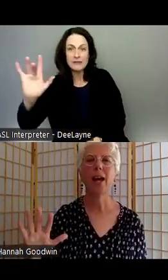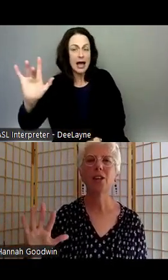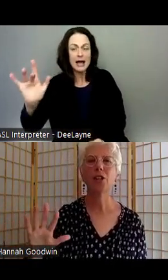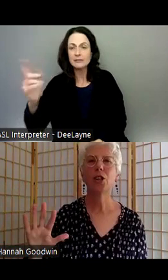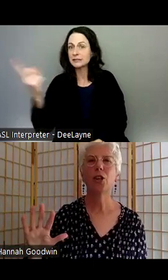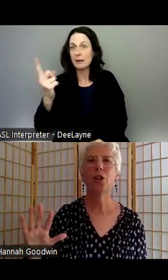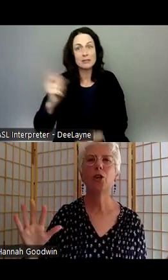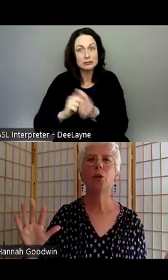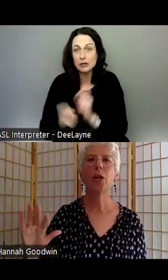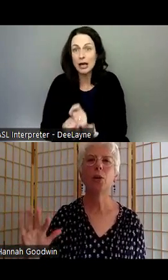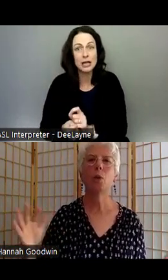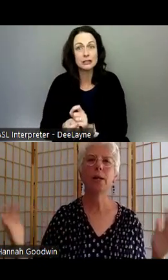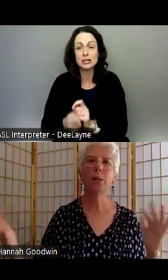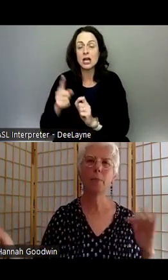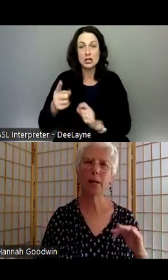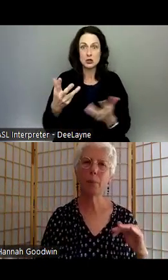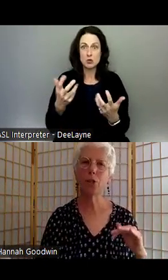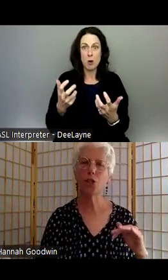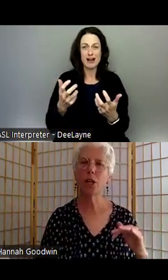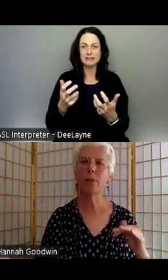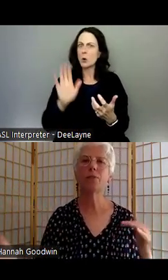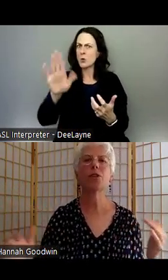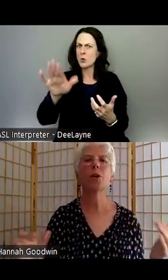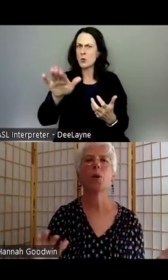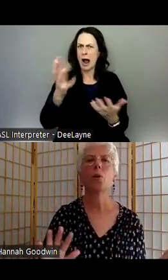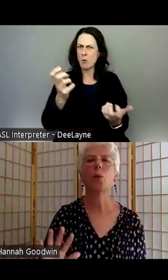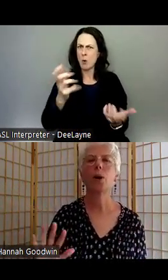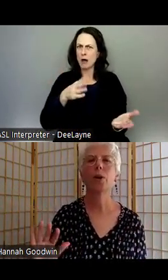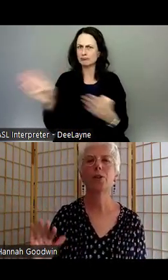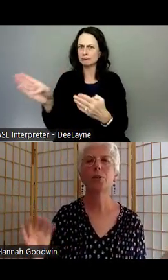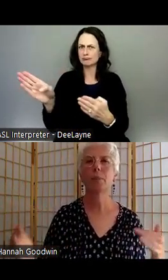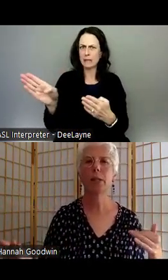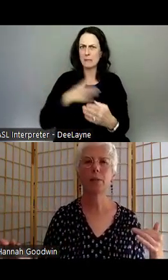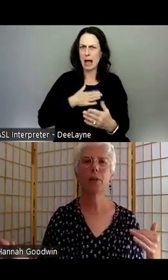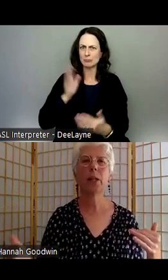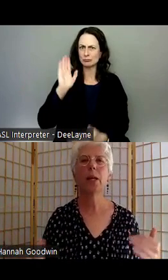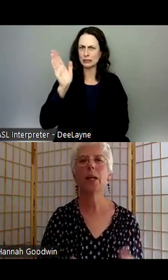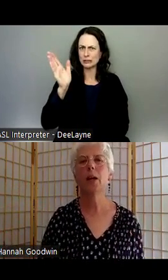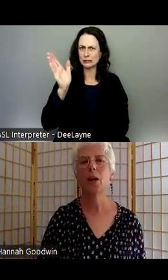and you either want to make a big shift or do something differently,